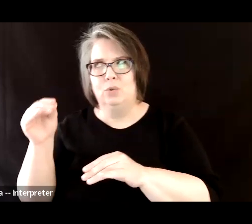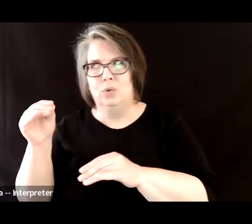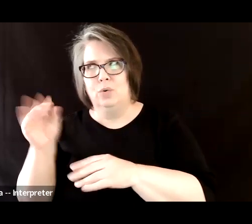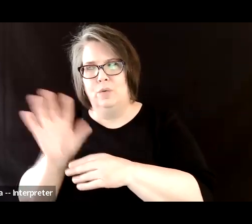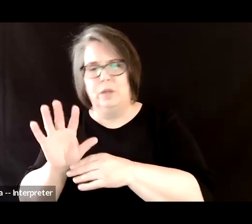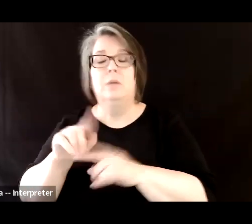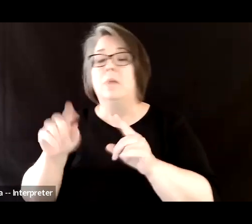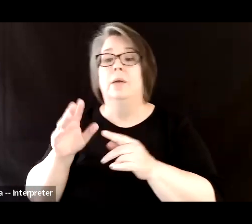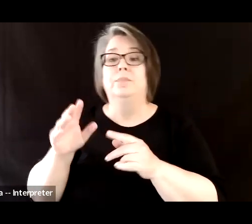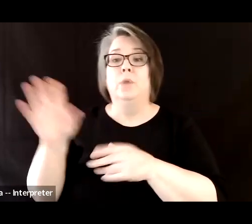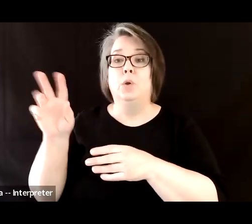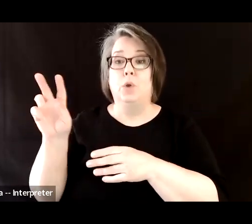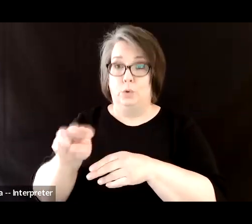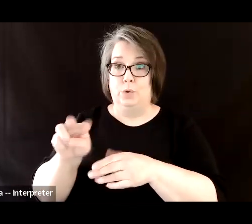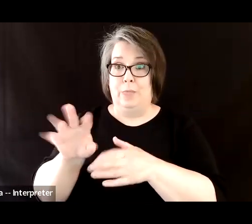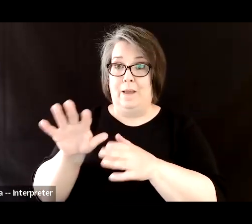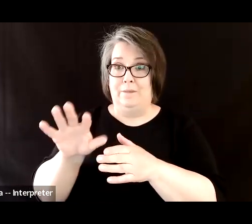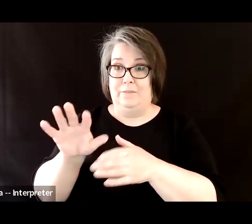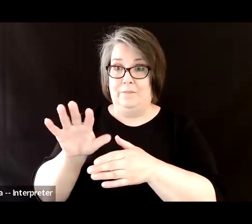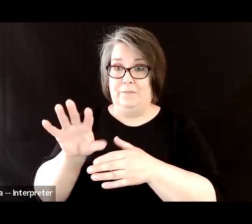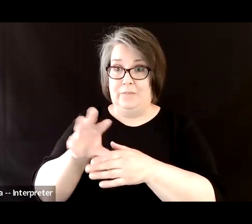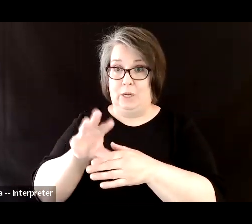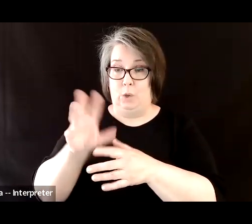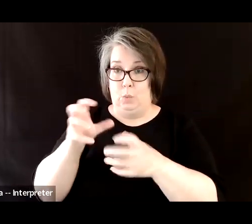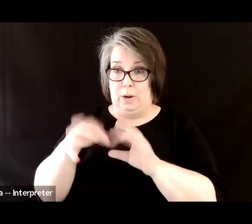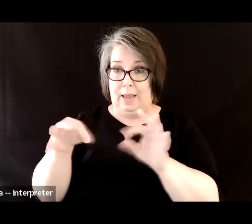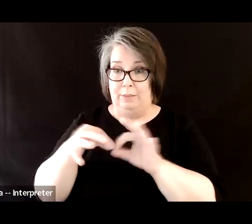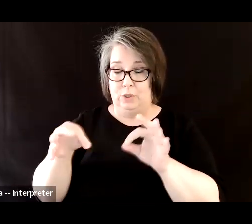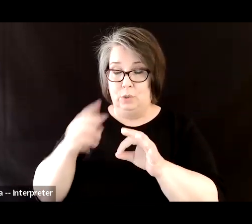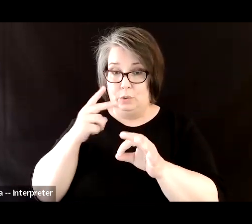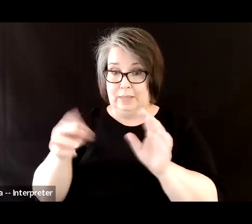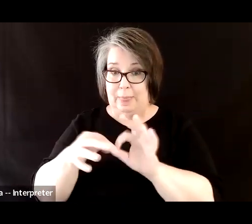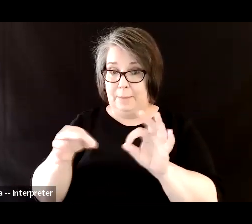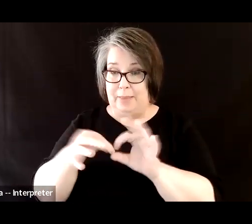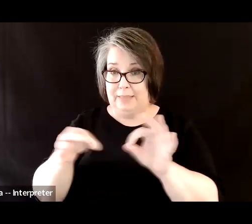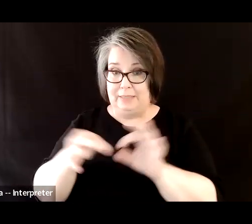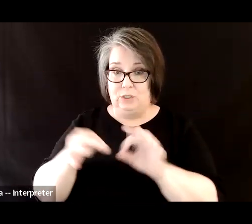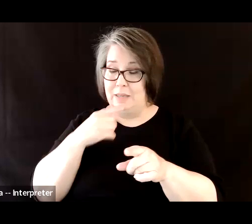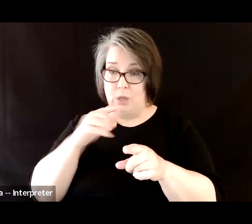to caption and you will see a message under the caption tab saying that no captions have been added.